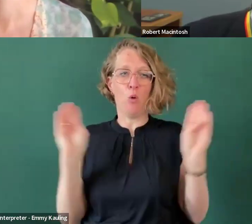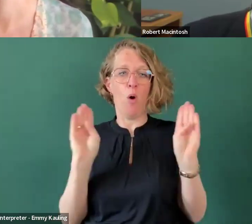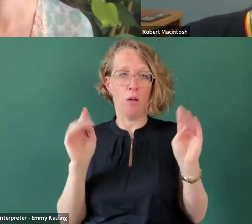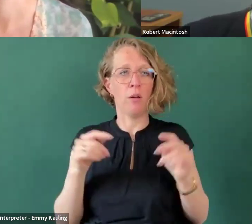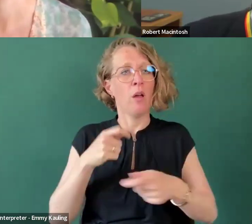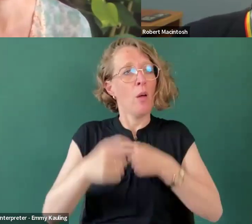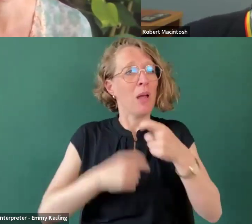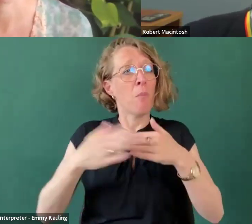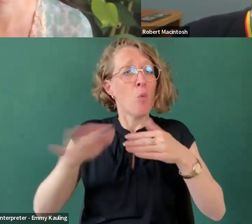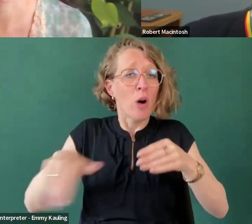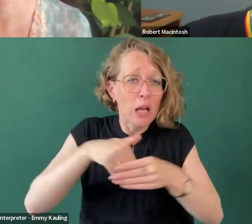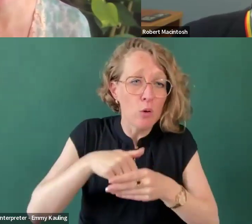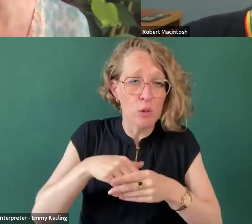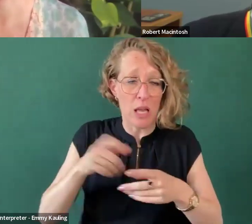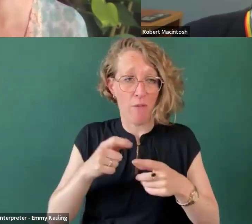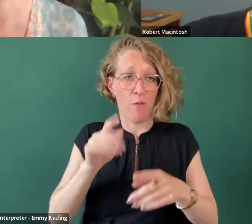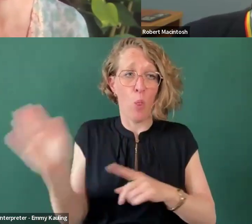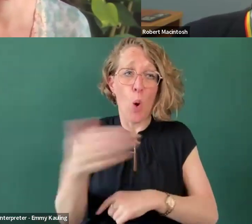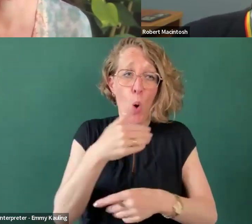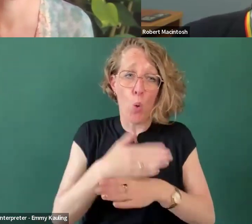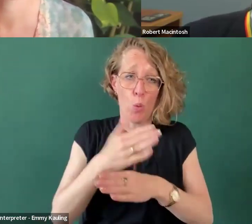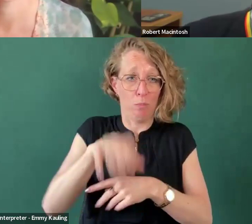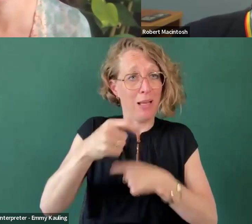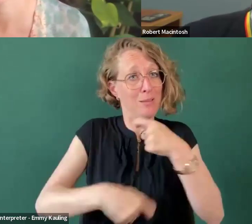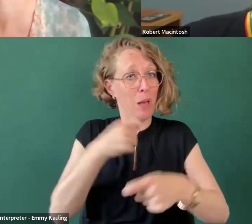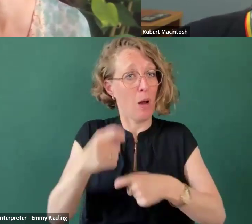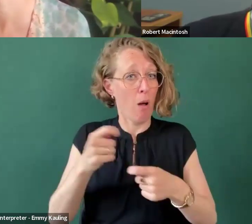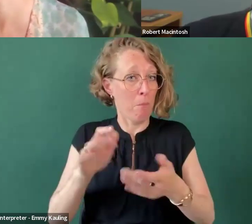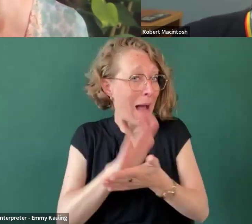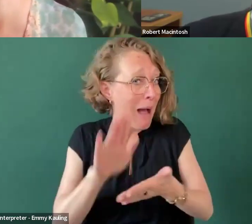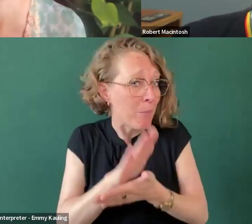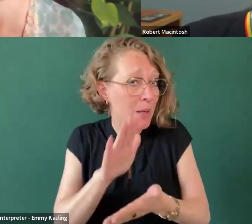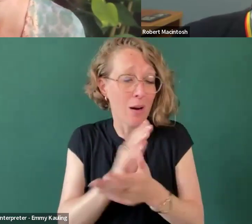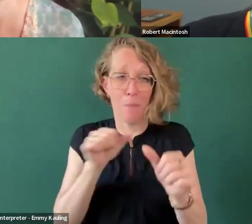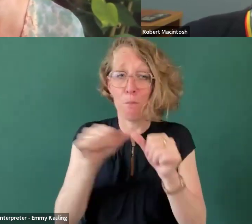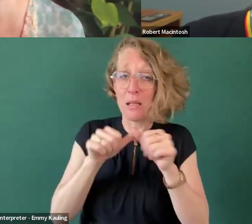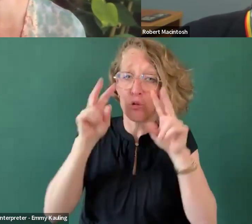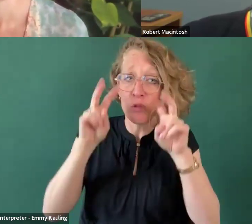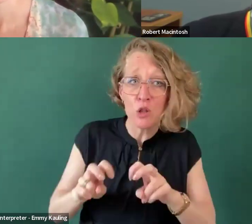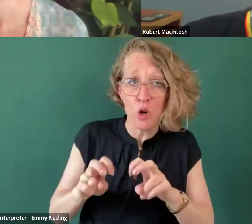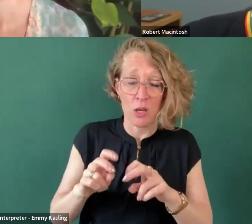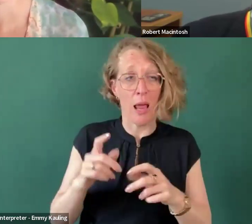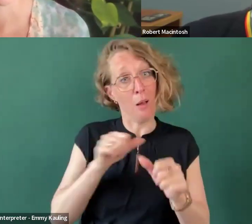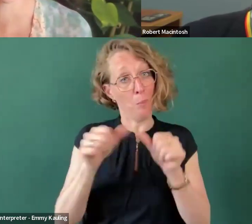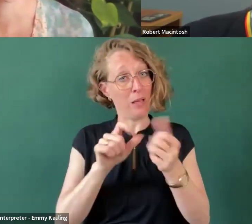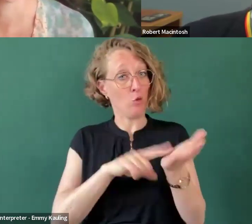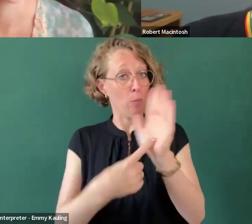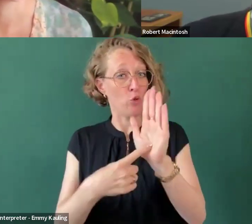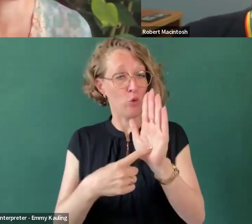inclusive to make it happier and to produce better research that represents all of society